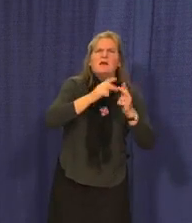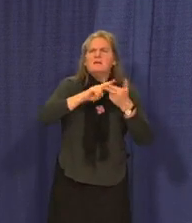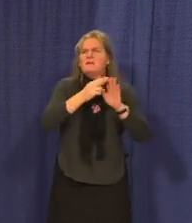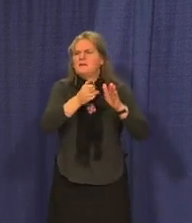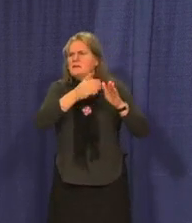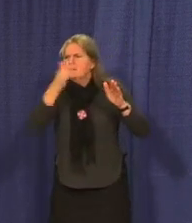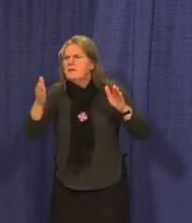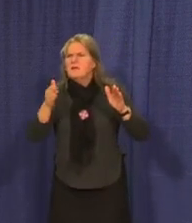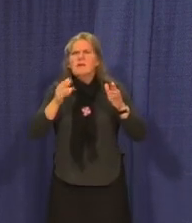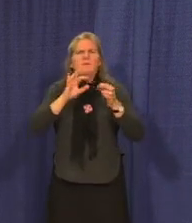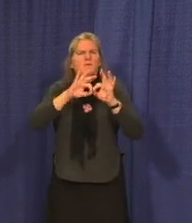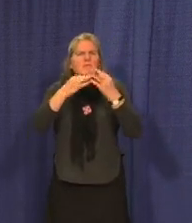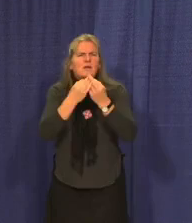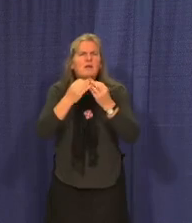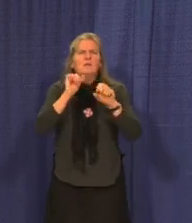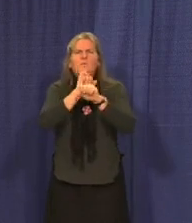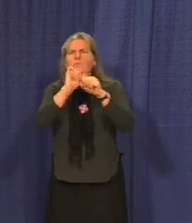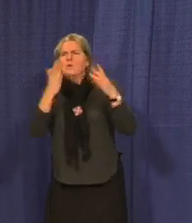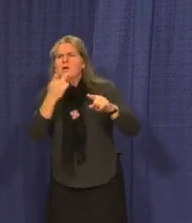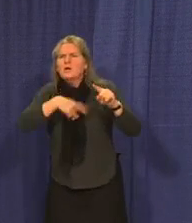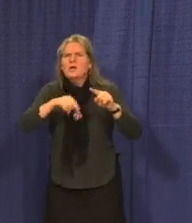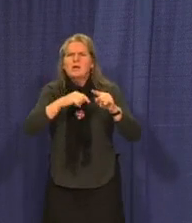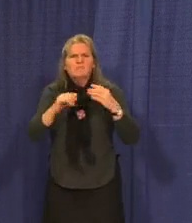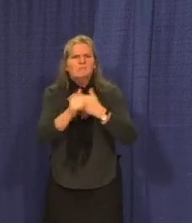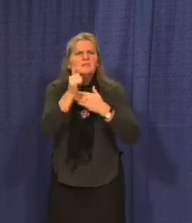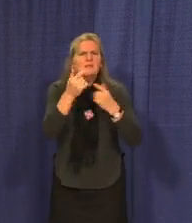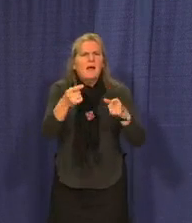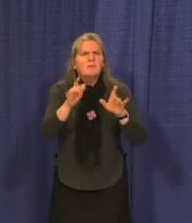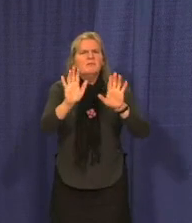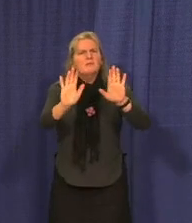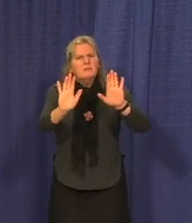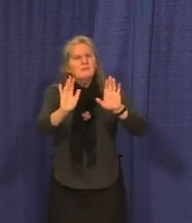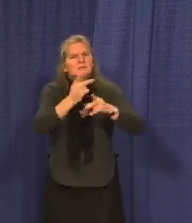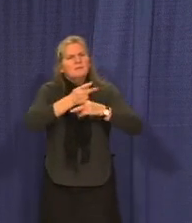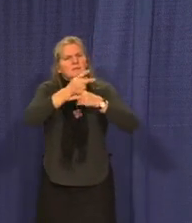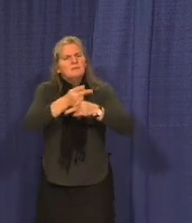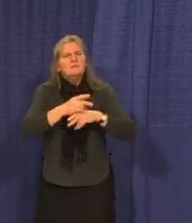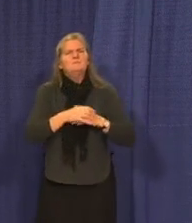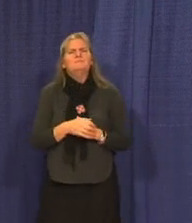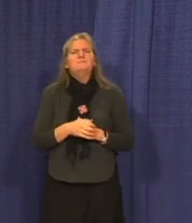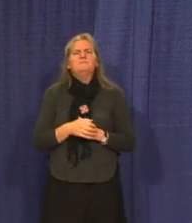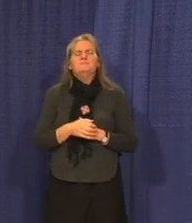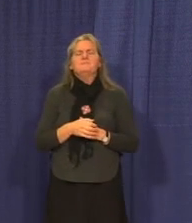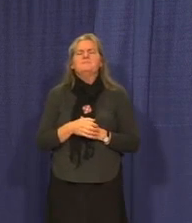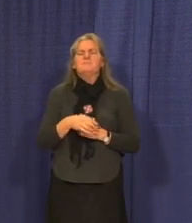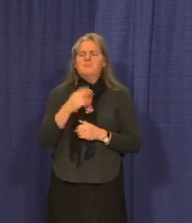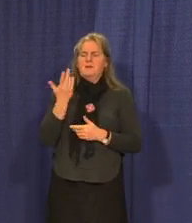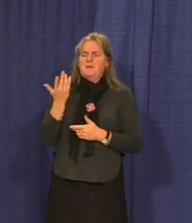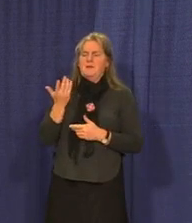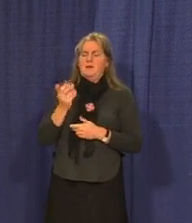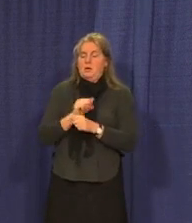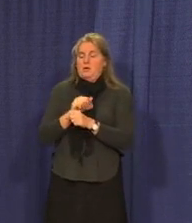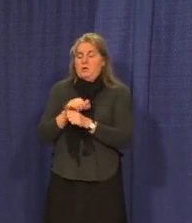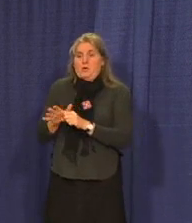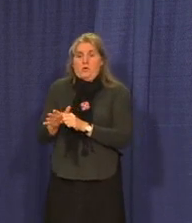neighbours, your colleagues and fellow Yukoners at risk. Canada's second wave of COVID-19